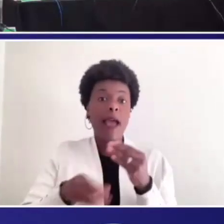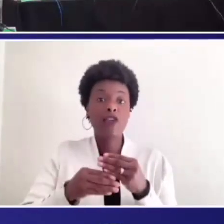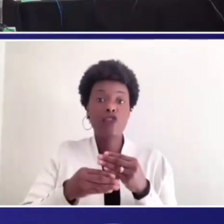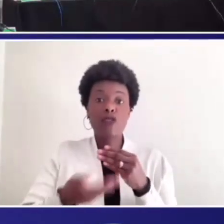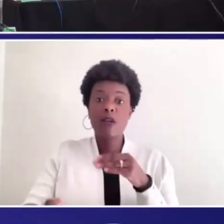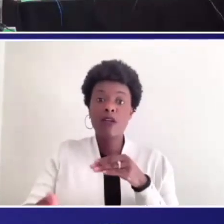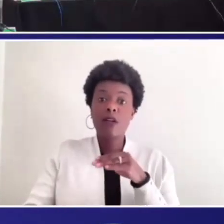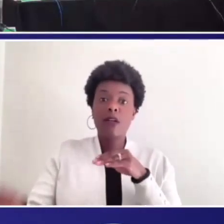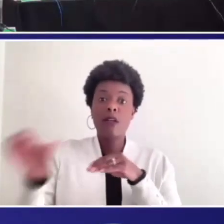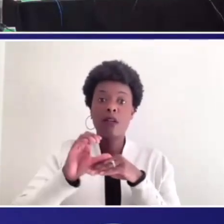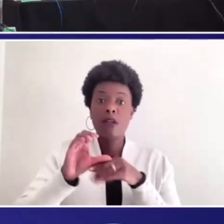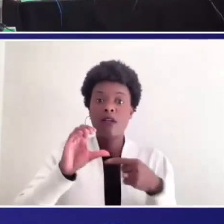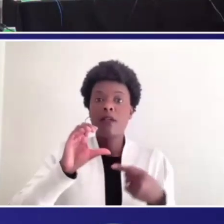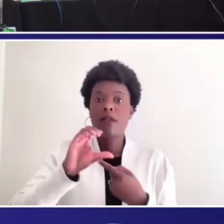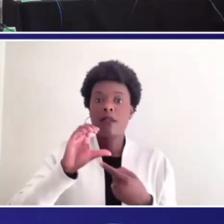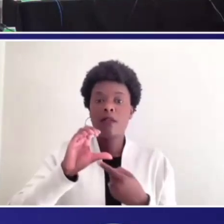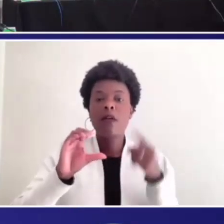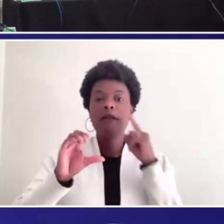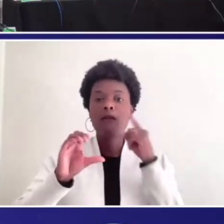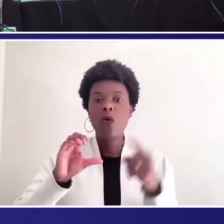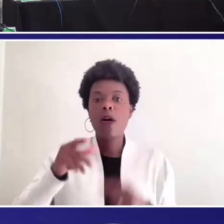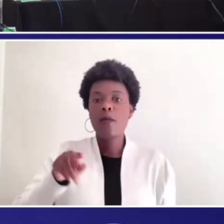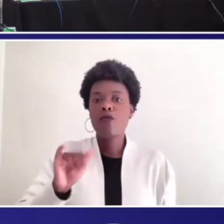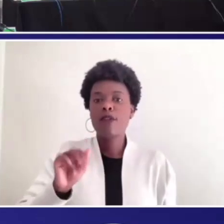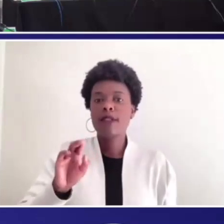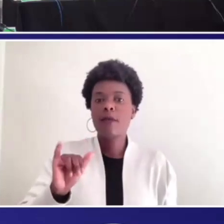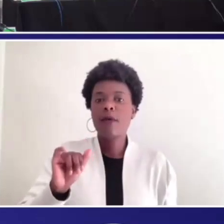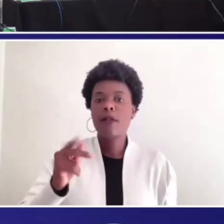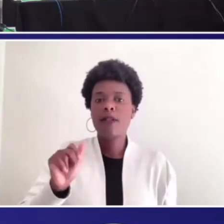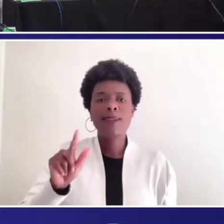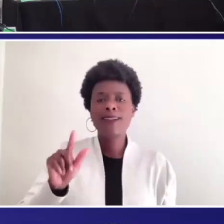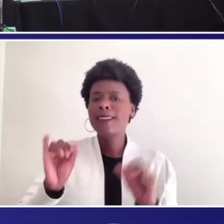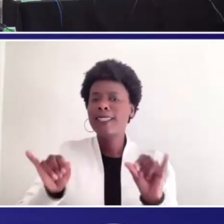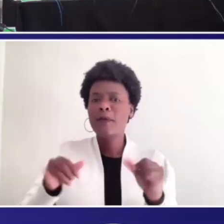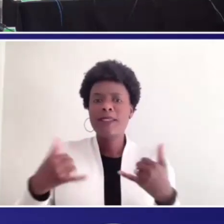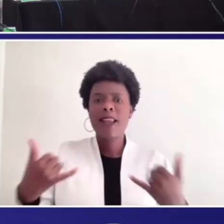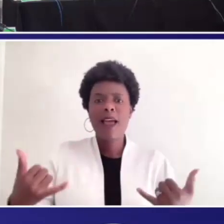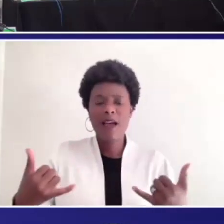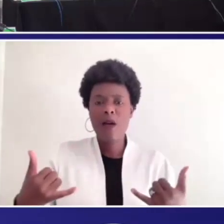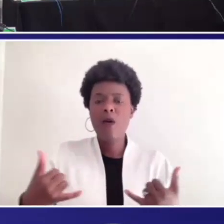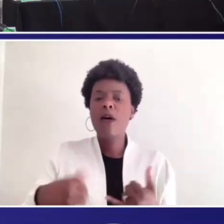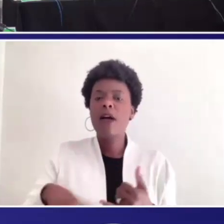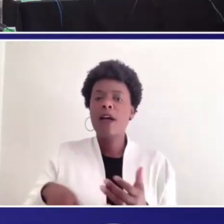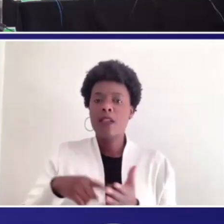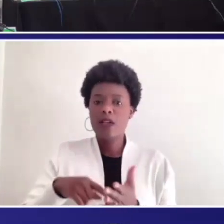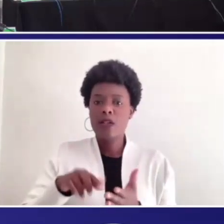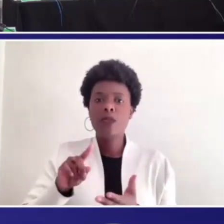that would be applied towards their principal, just like it is now, and the due date would be advanced. They would have to tell us not to advance the